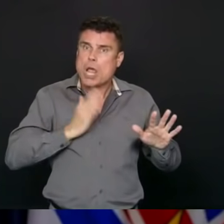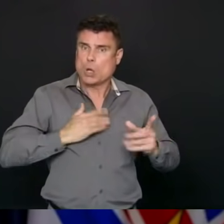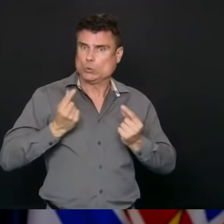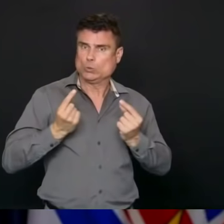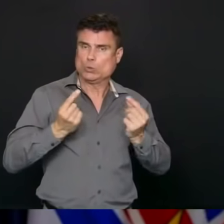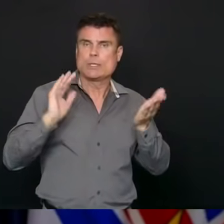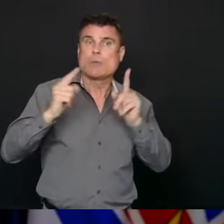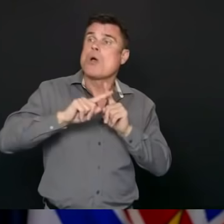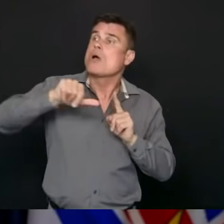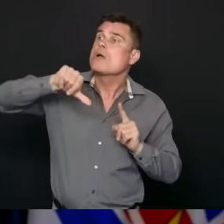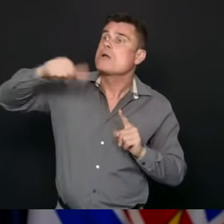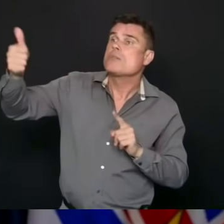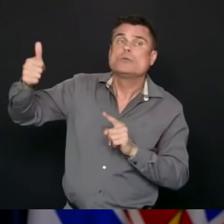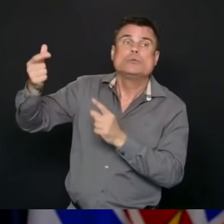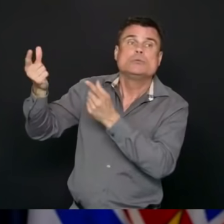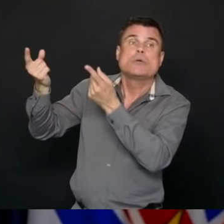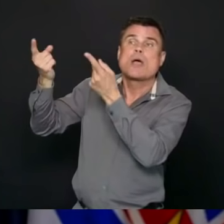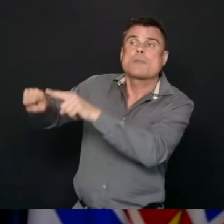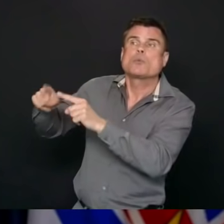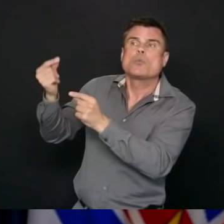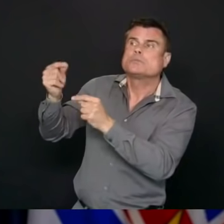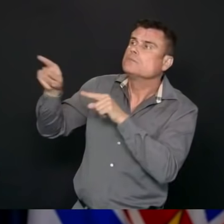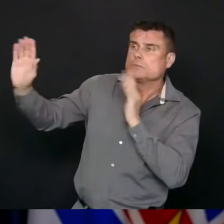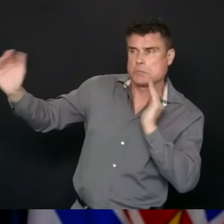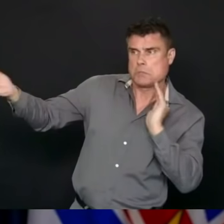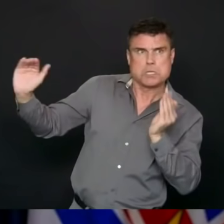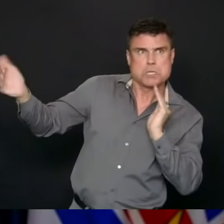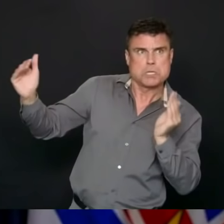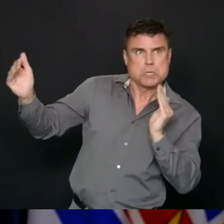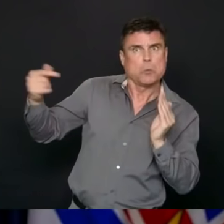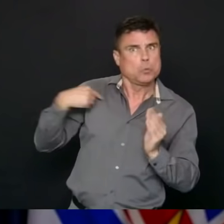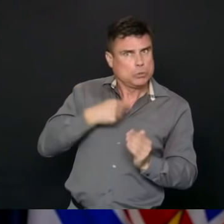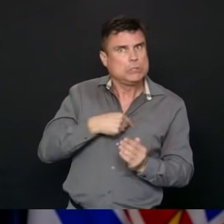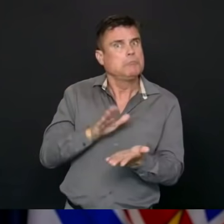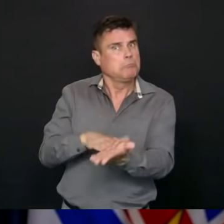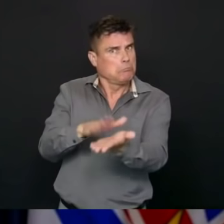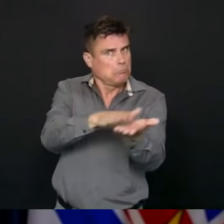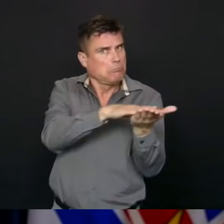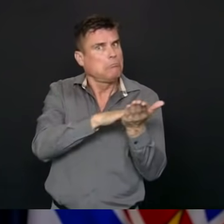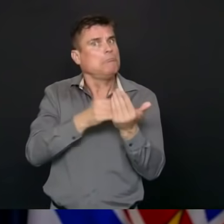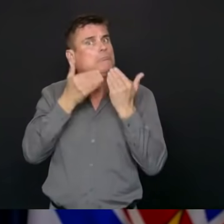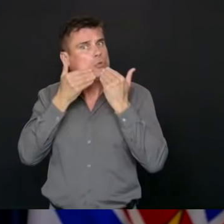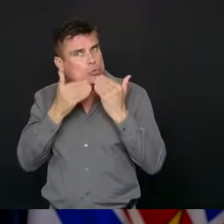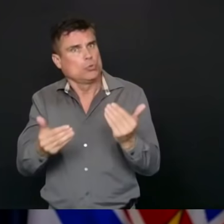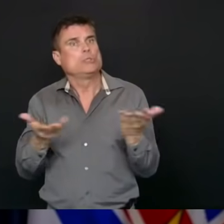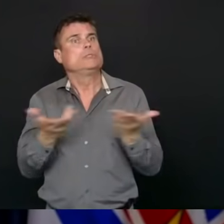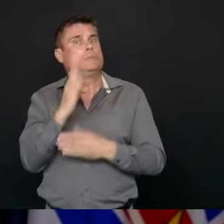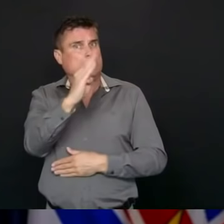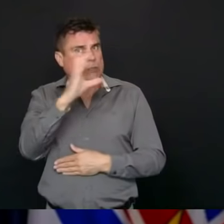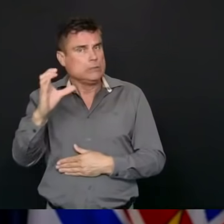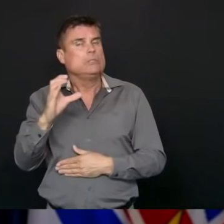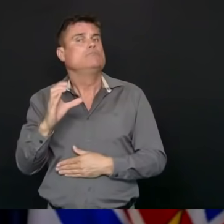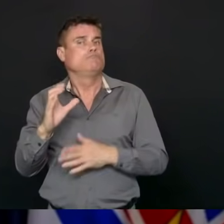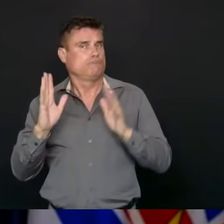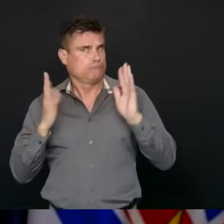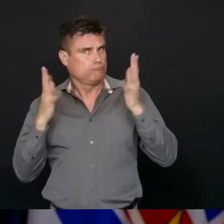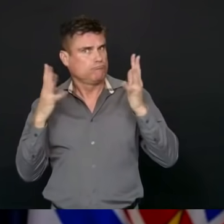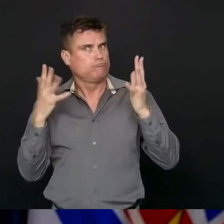are admirable. And they reflect what people in BC have done. There is no effort in BC amongst the overwhelming